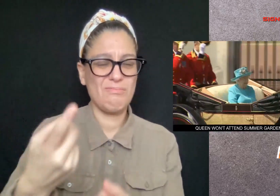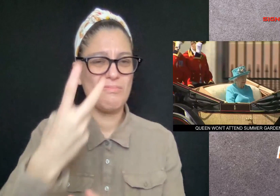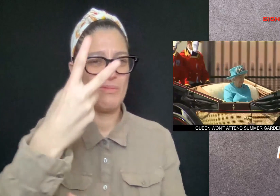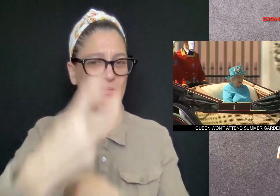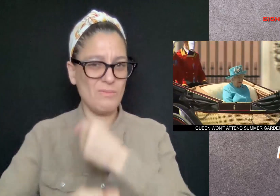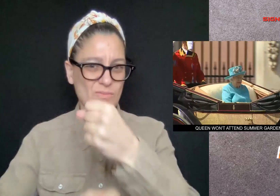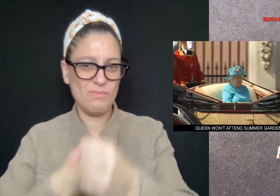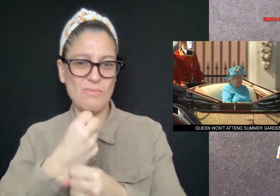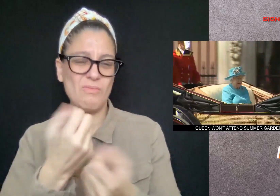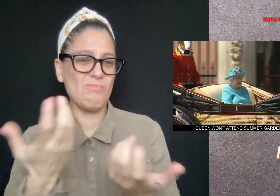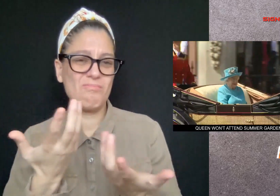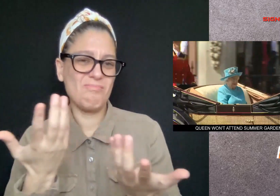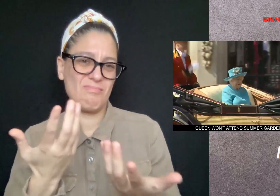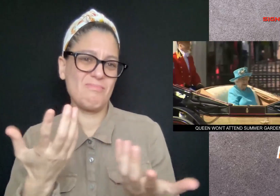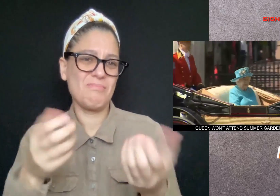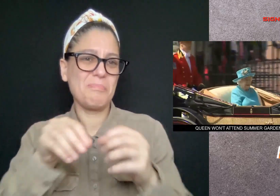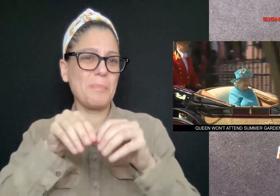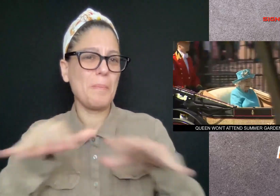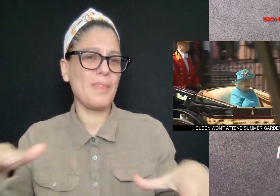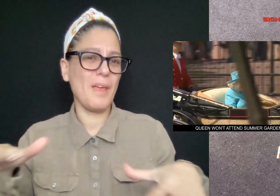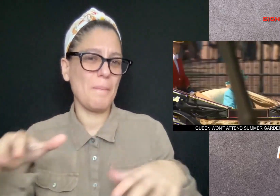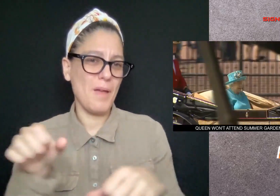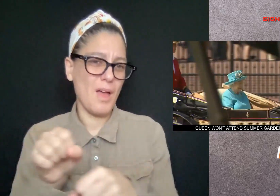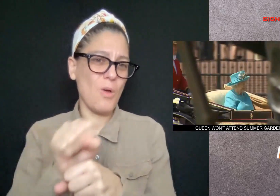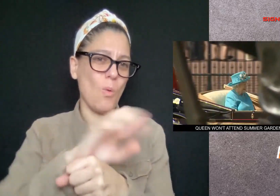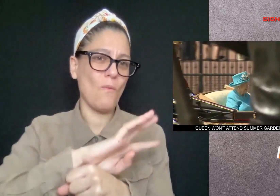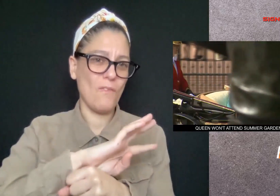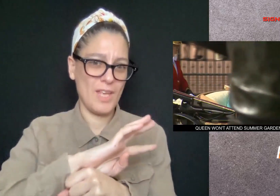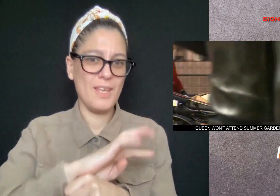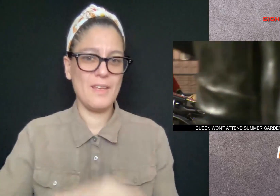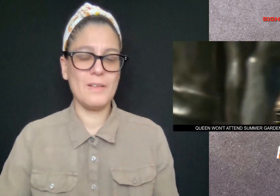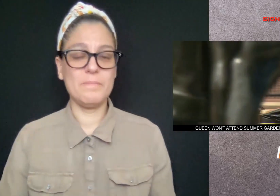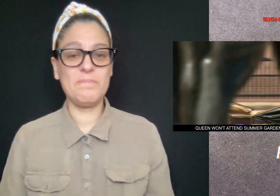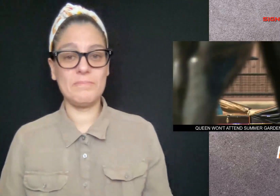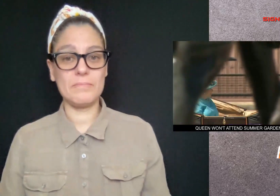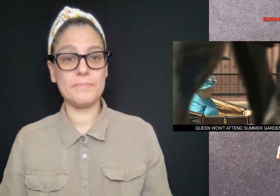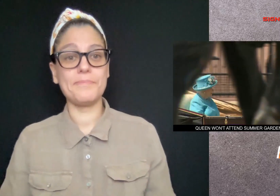summer garden parties have been canceled in the UK for the past two years due to the pandemic